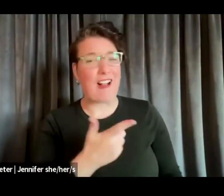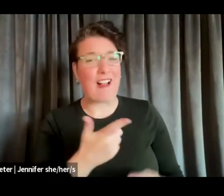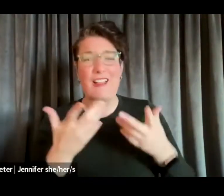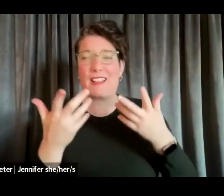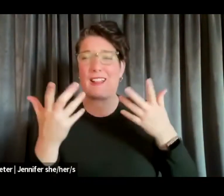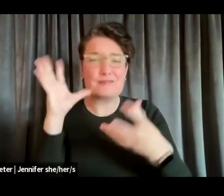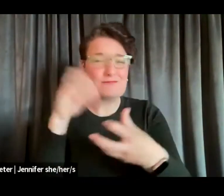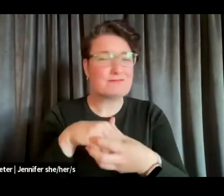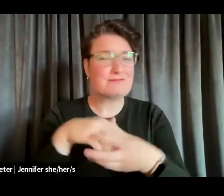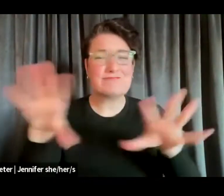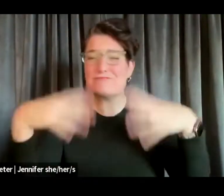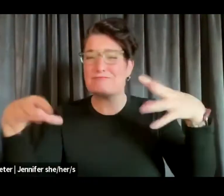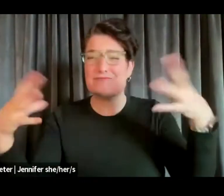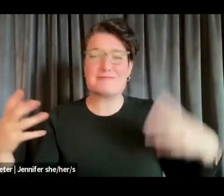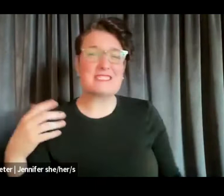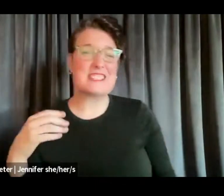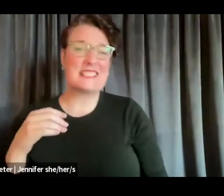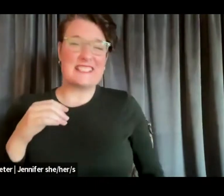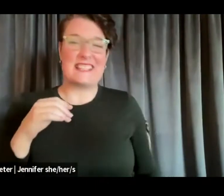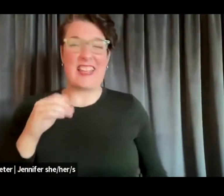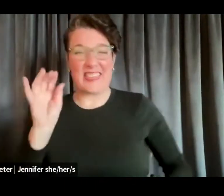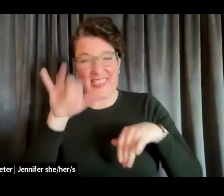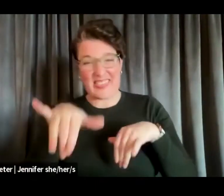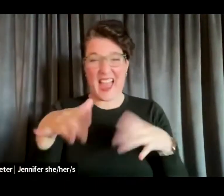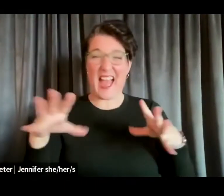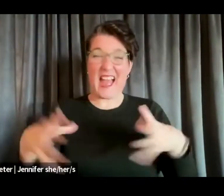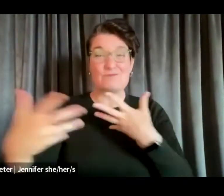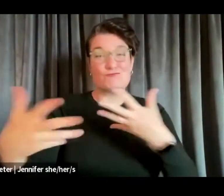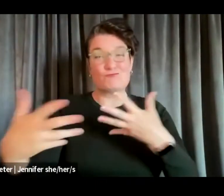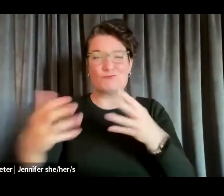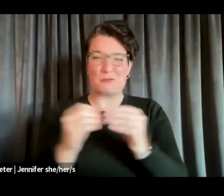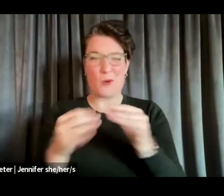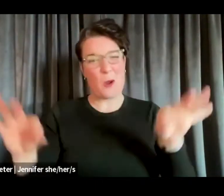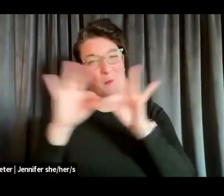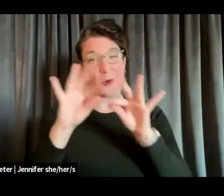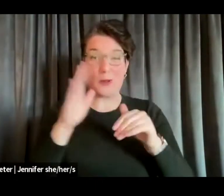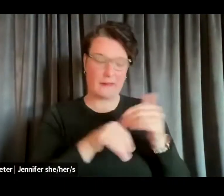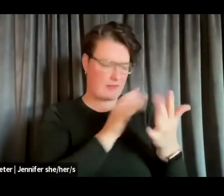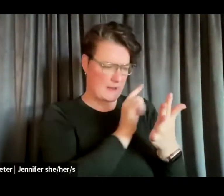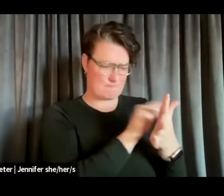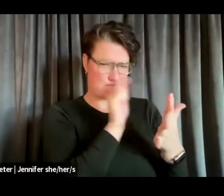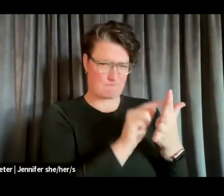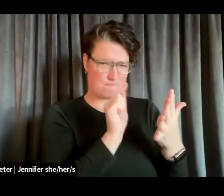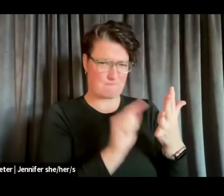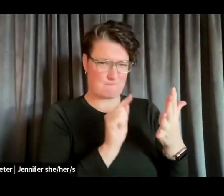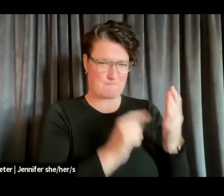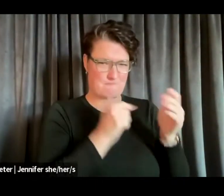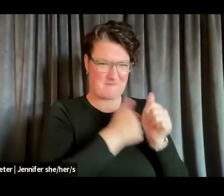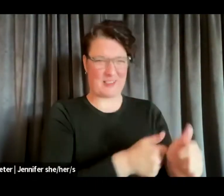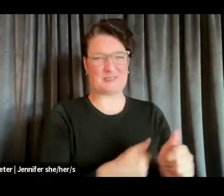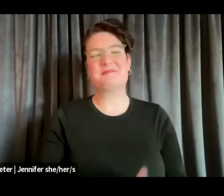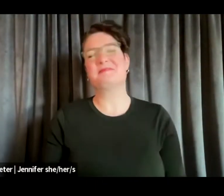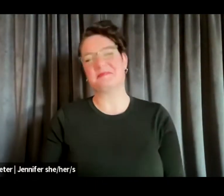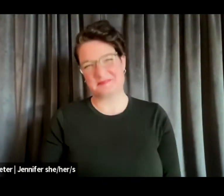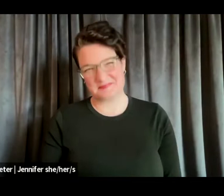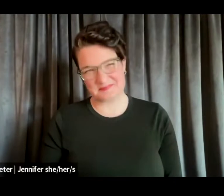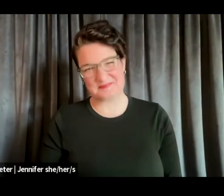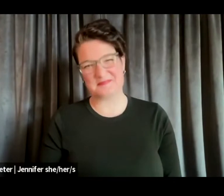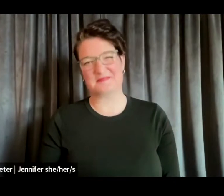Rebekah: if rituals, this is more important, like it doesn't matter. And yeah. Oh, that's sweet. Yeah. Nomy: Yeah. I - other -